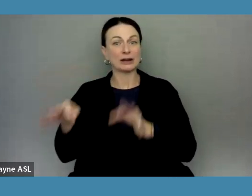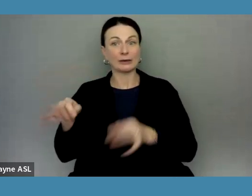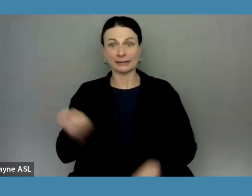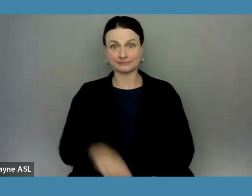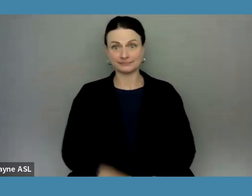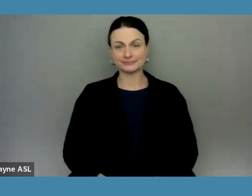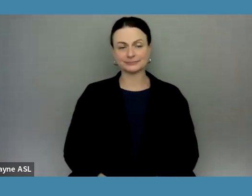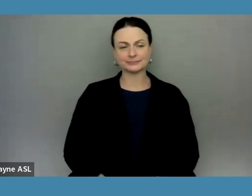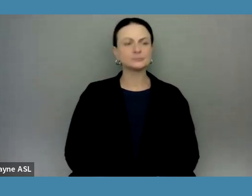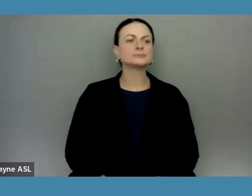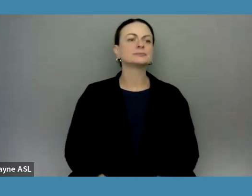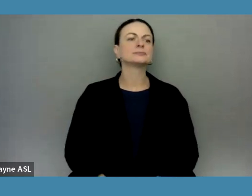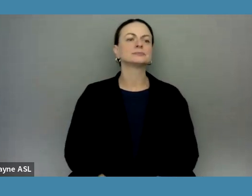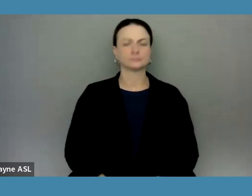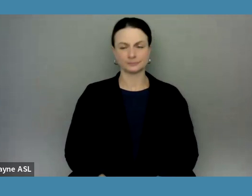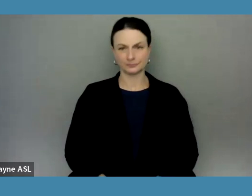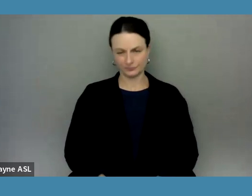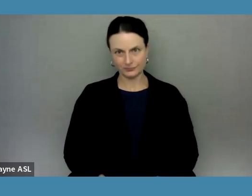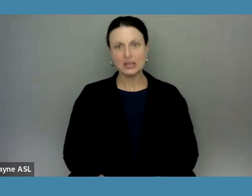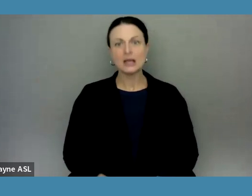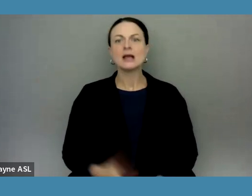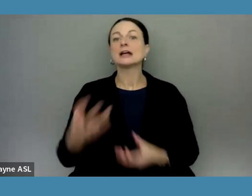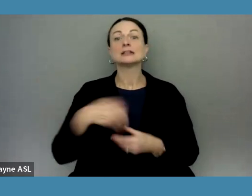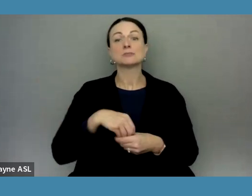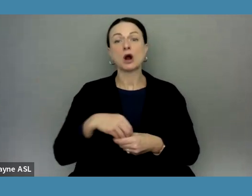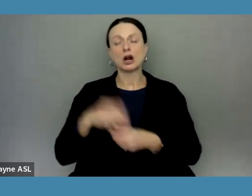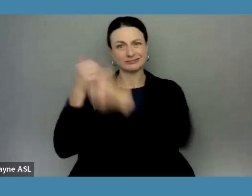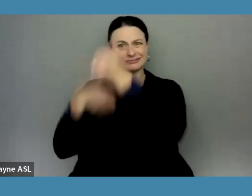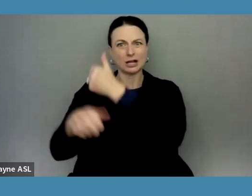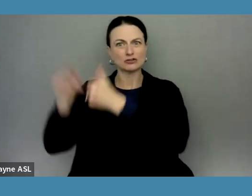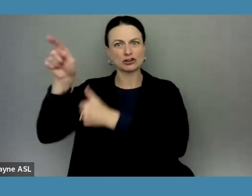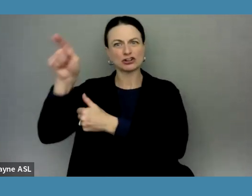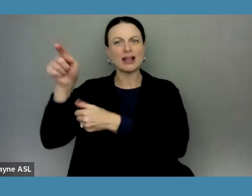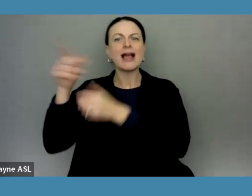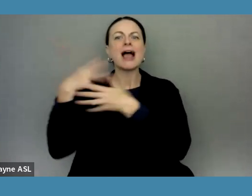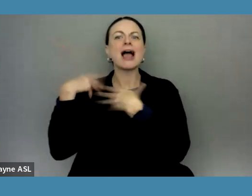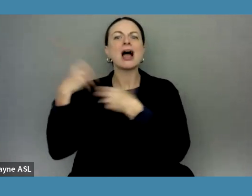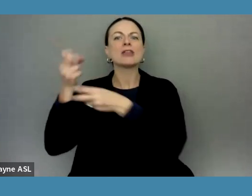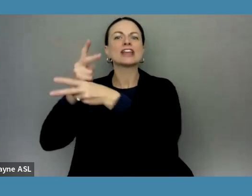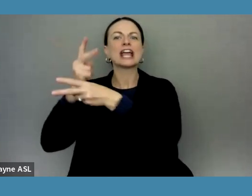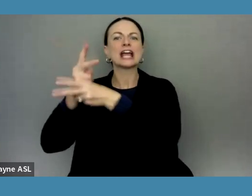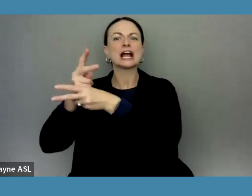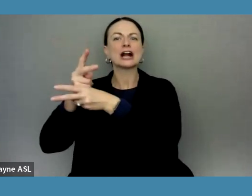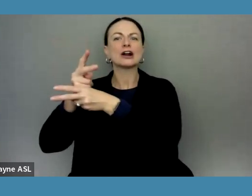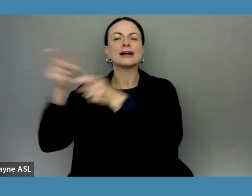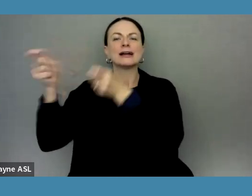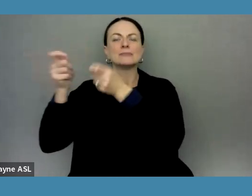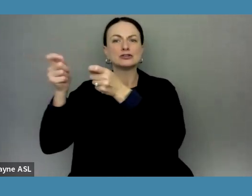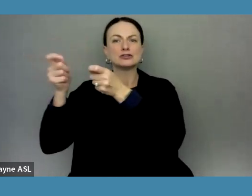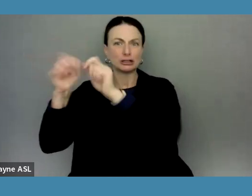The Office of Fair Hearings, like I said, is part of the Agency for Healthcare Administration. OFH employs hearing officers